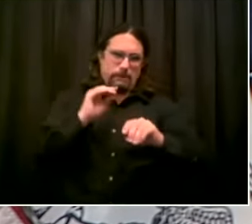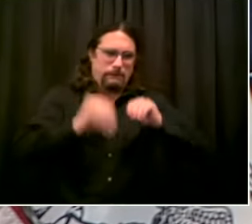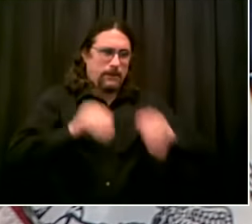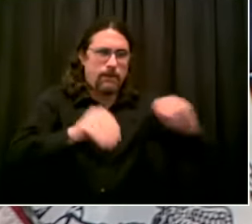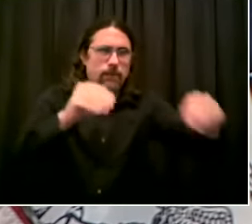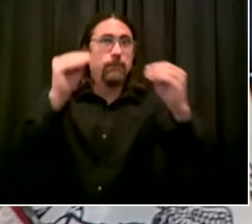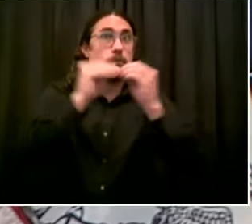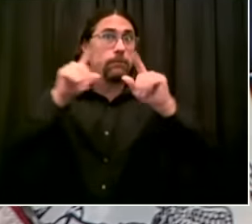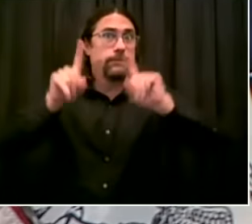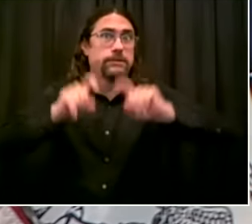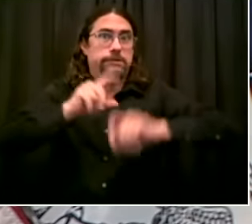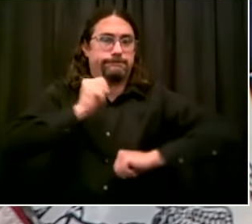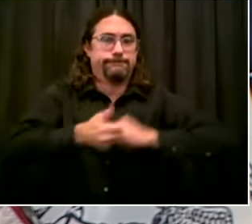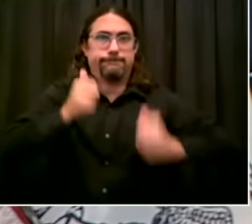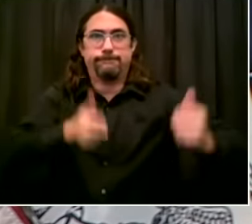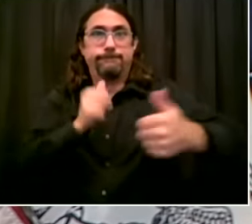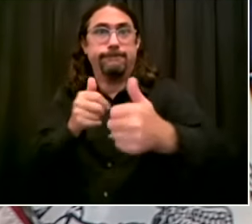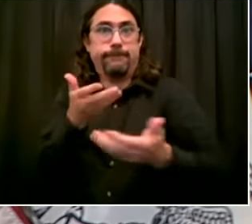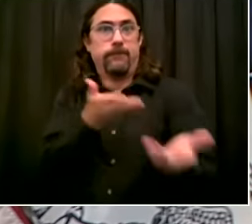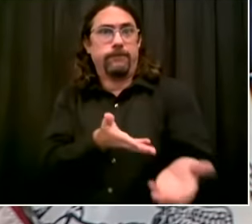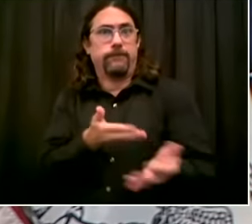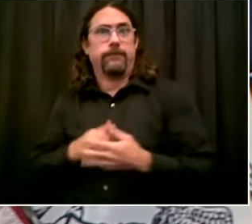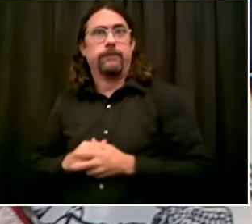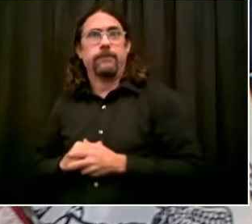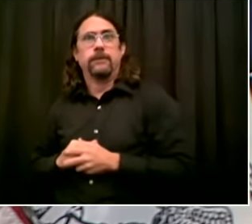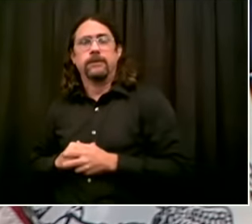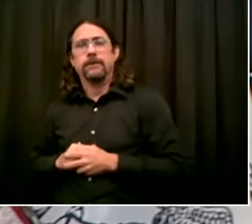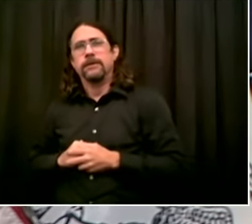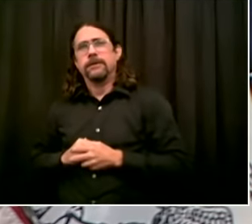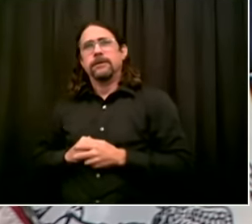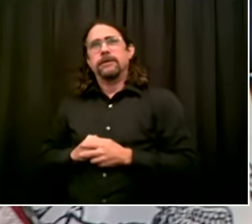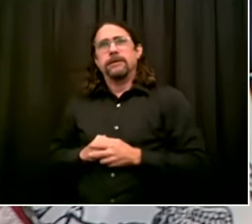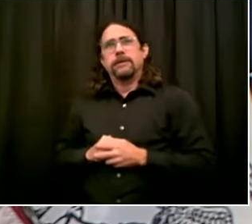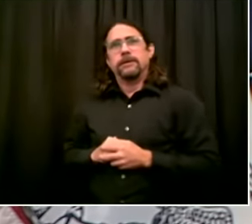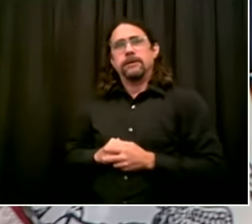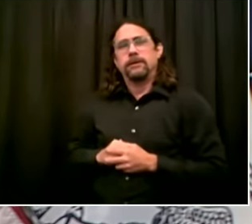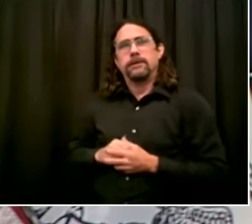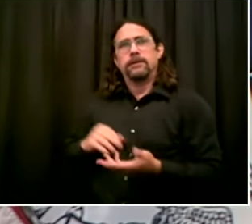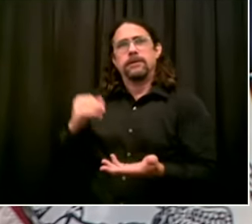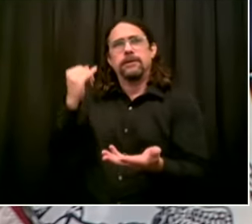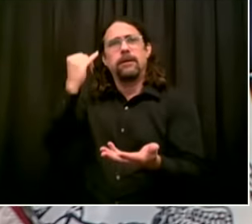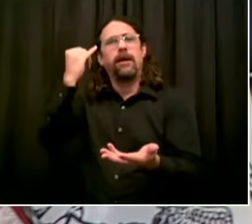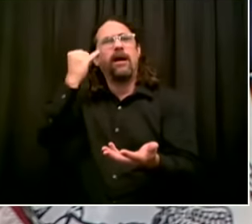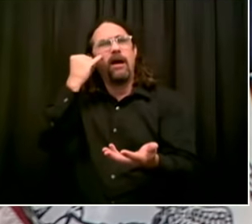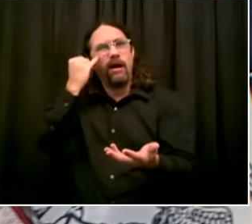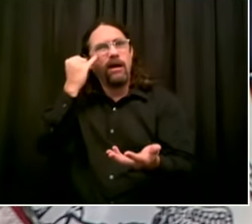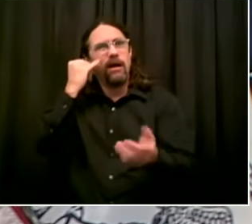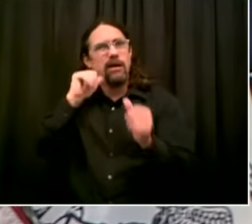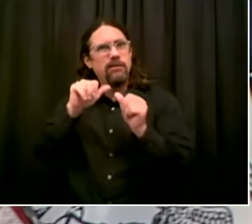CLOSING AT THIS POINT, WE ARE NOT THREE YET